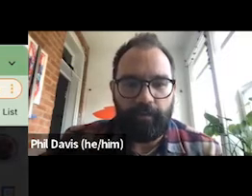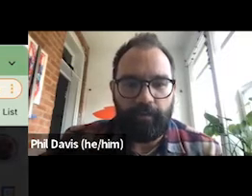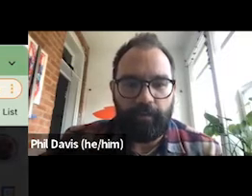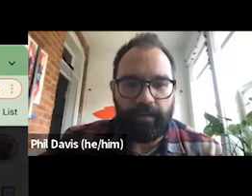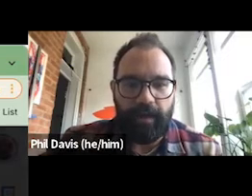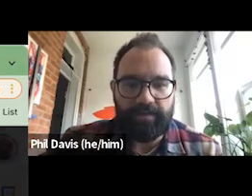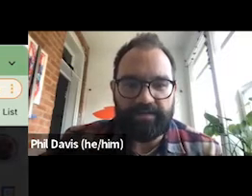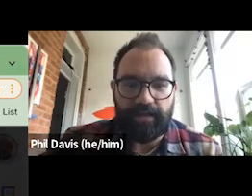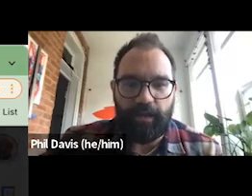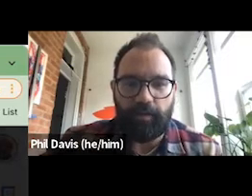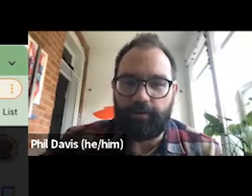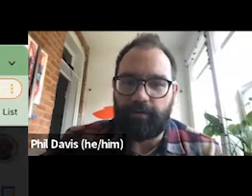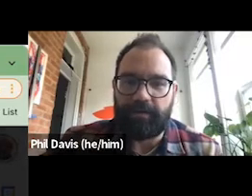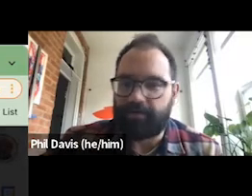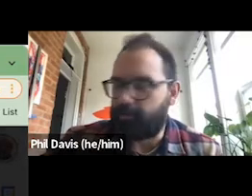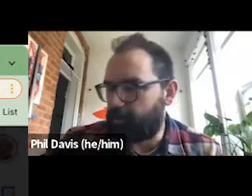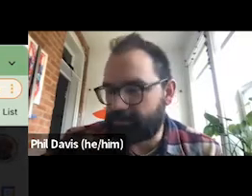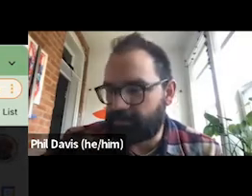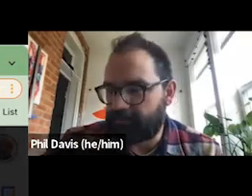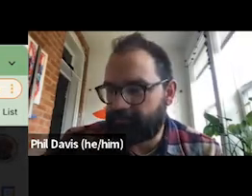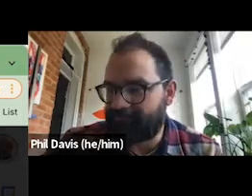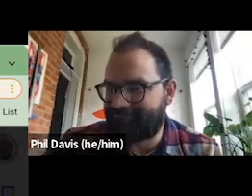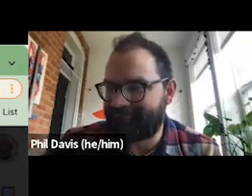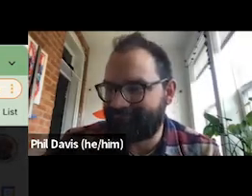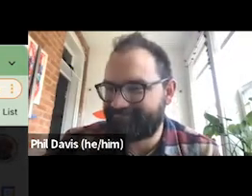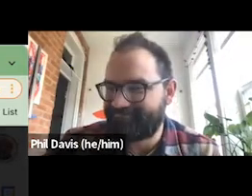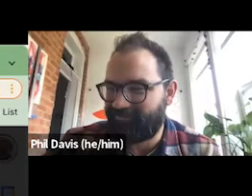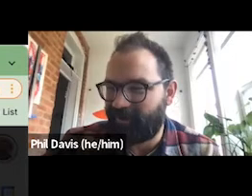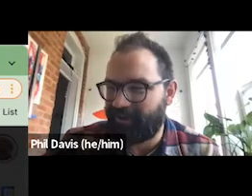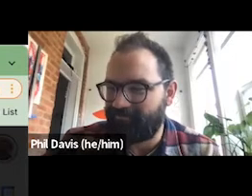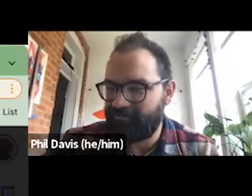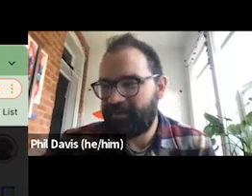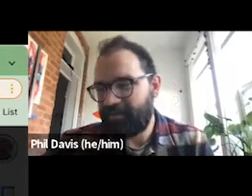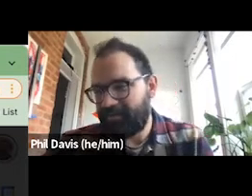So you gotta just know who it is you're approaching, right.